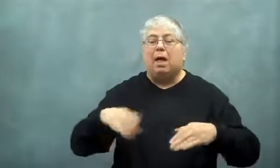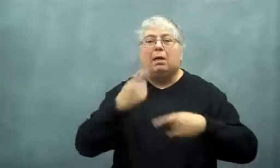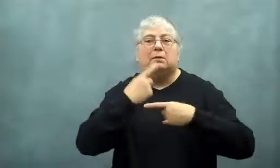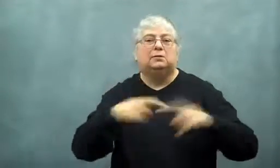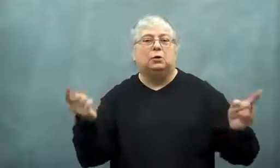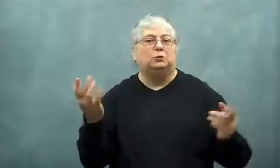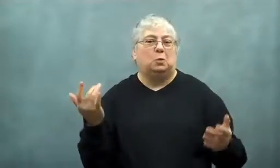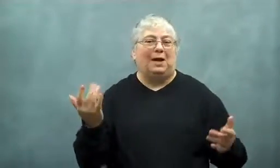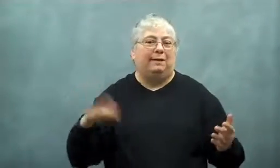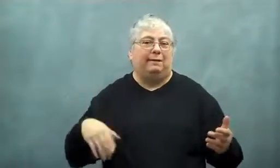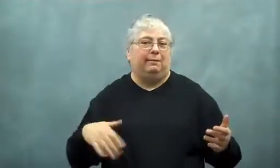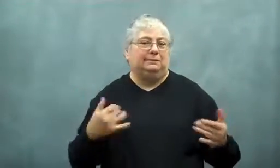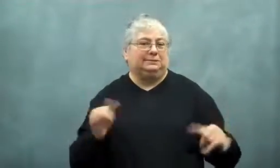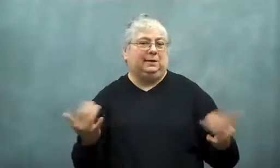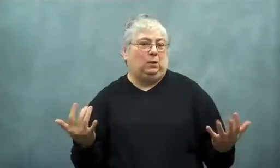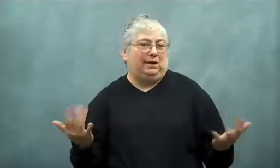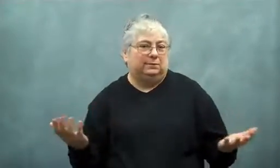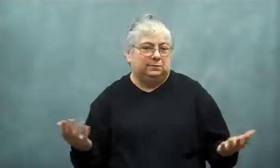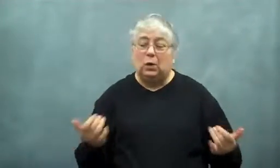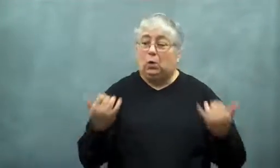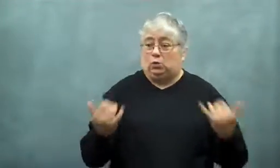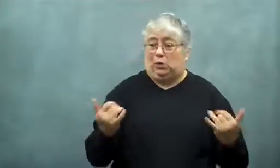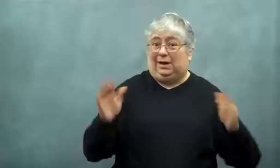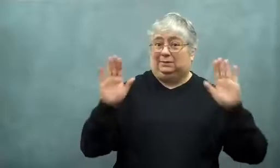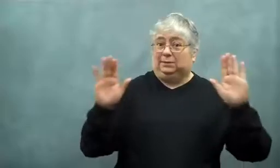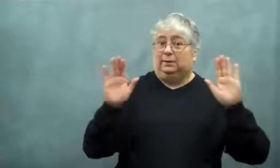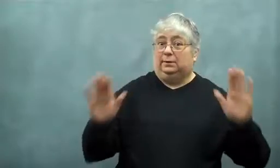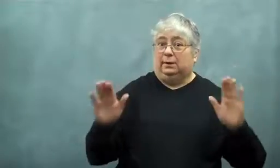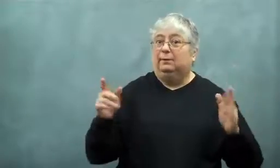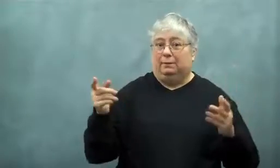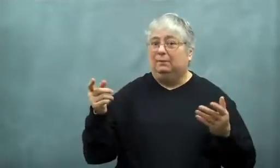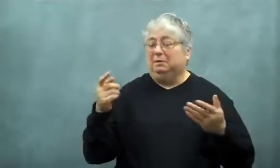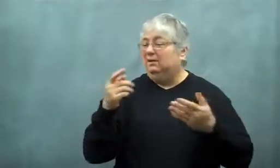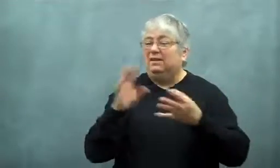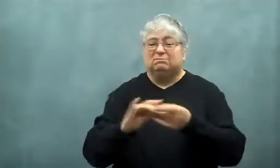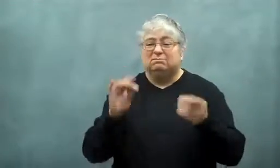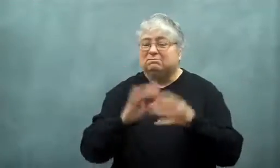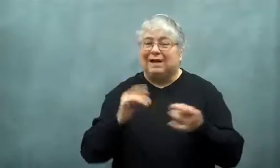They haven't said why yet, we're still waiting on that.